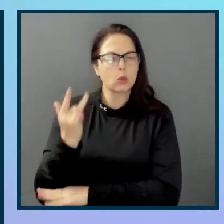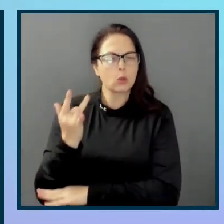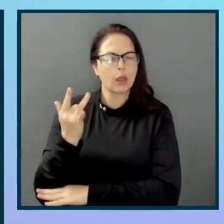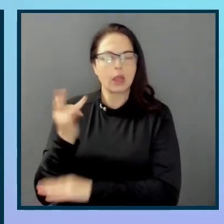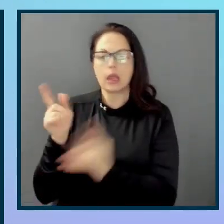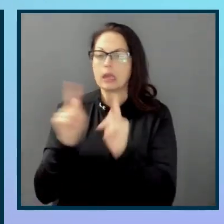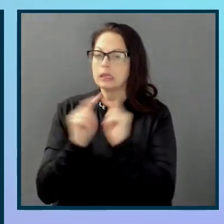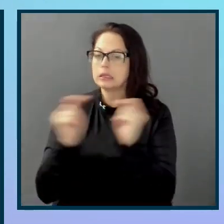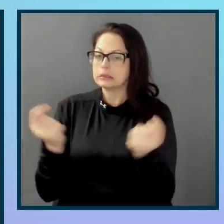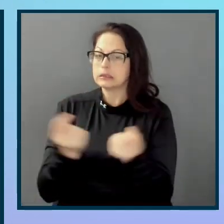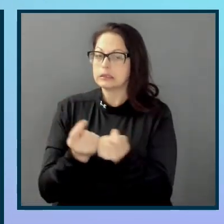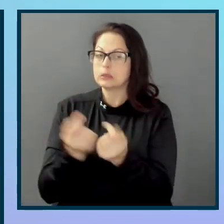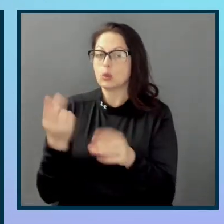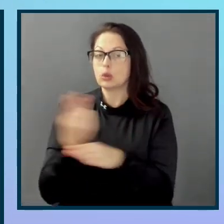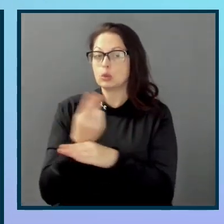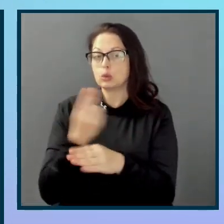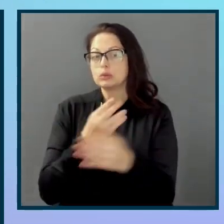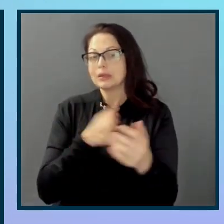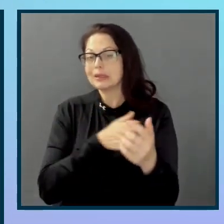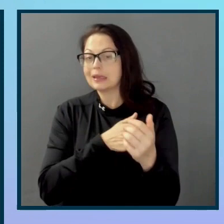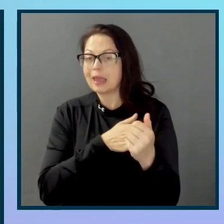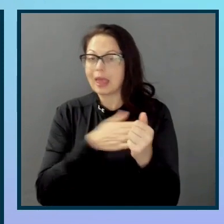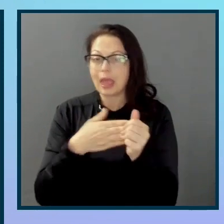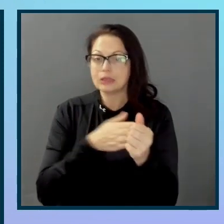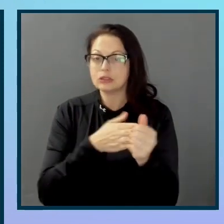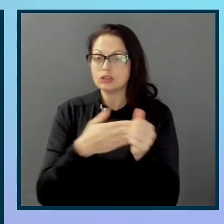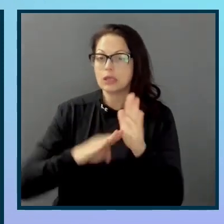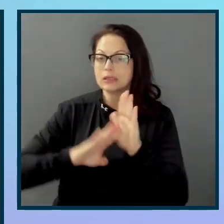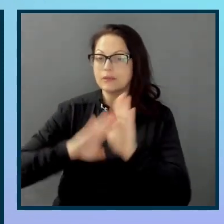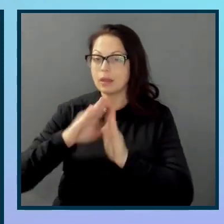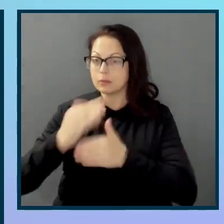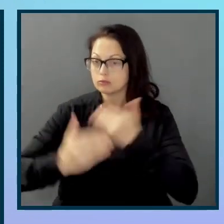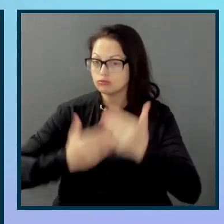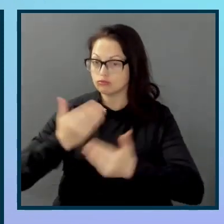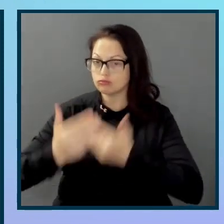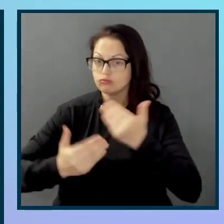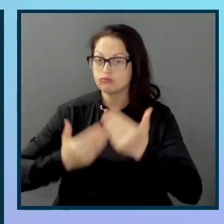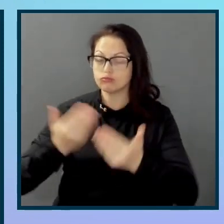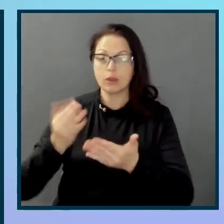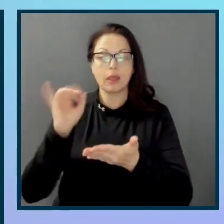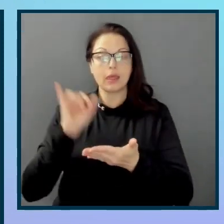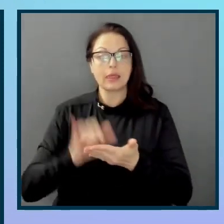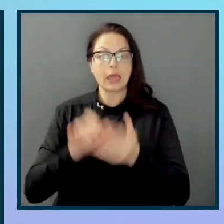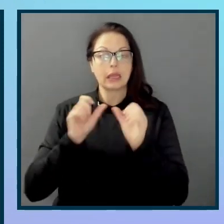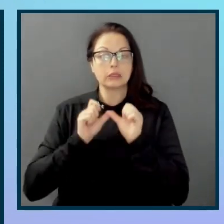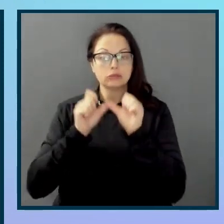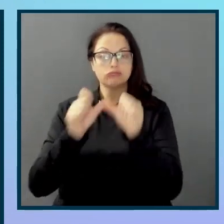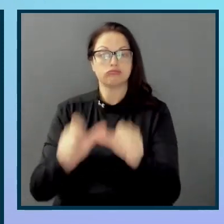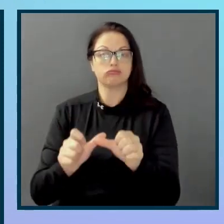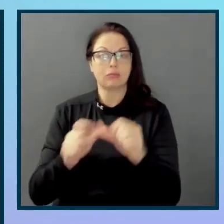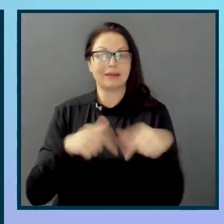agile development processes and the product has moved on quite a lot since we started that evaluation.